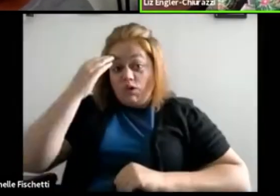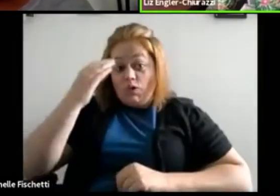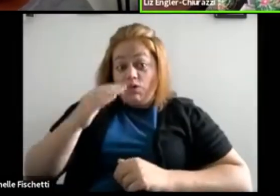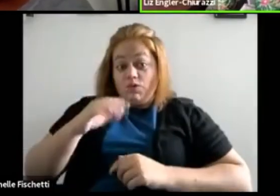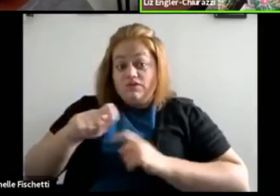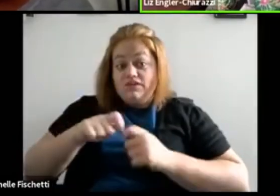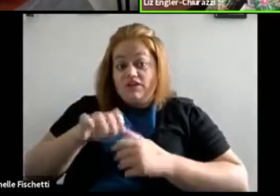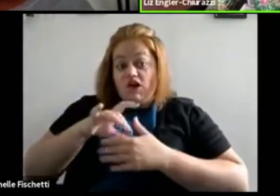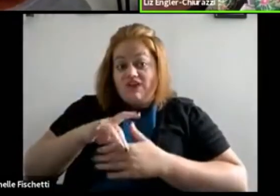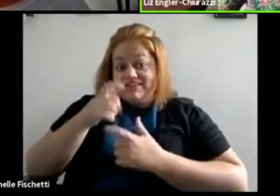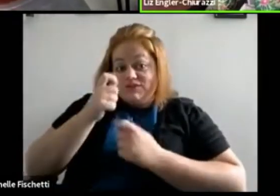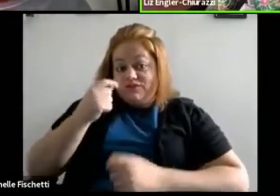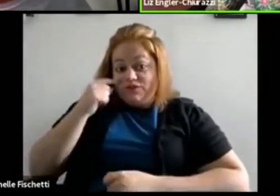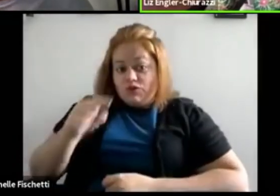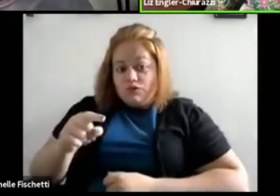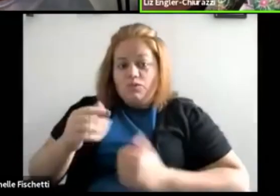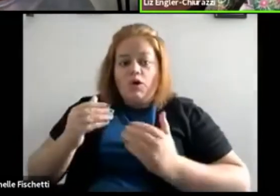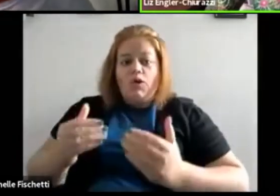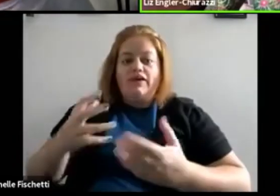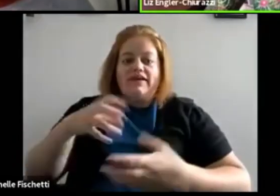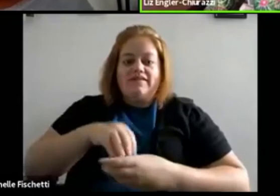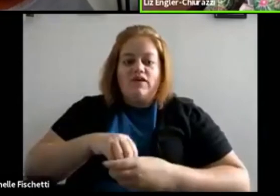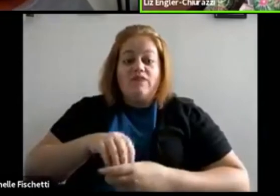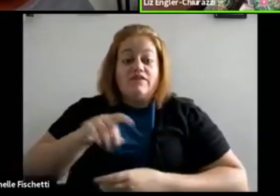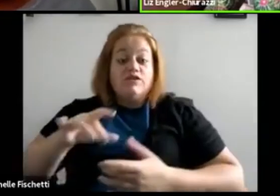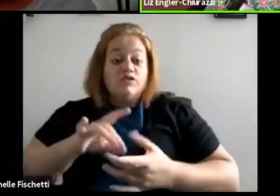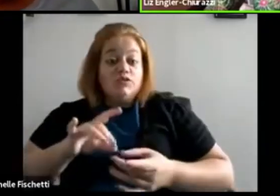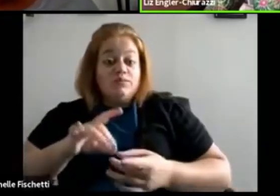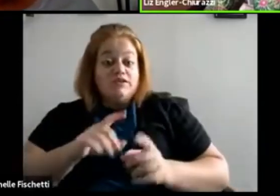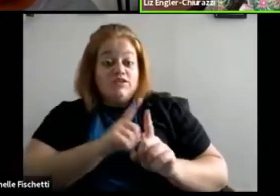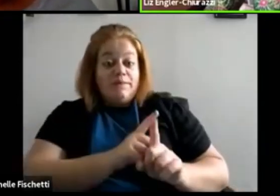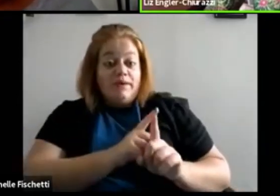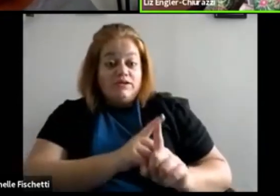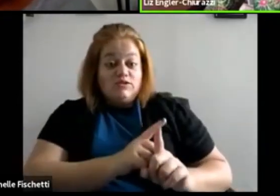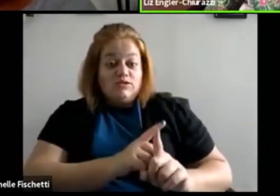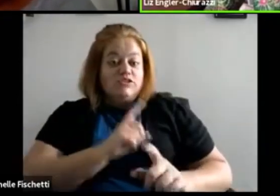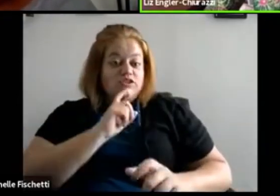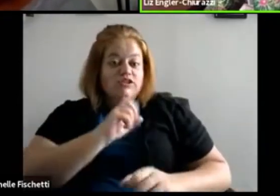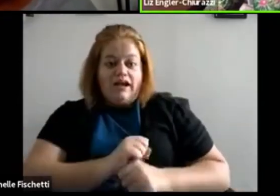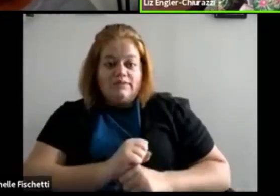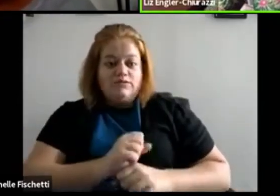then you mentioned mentors. Mentors are absolutely key. You want to expand that